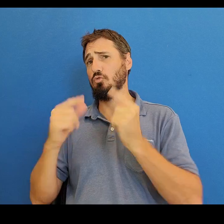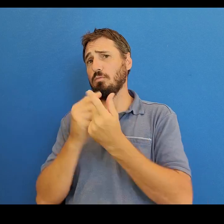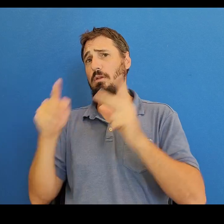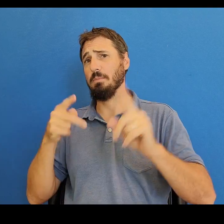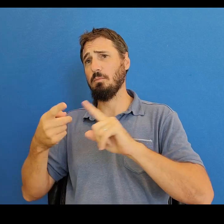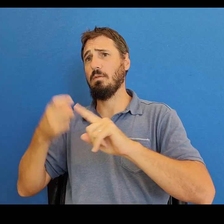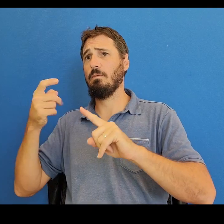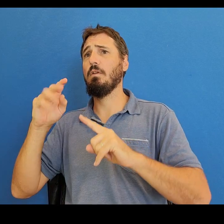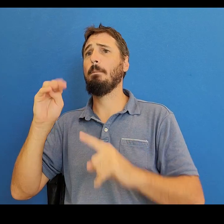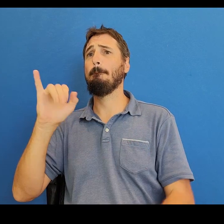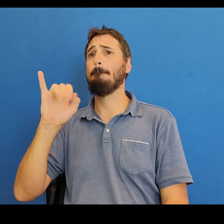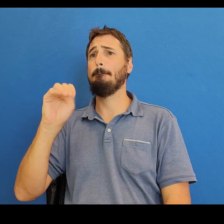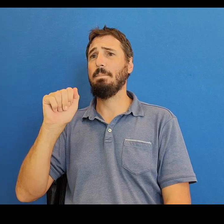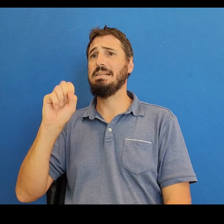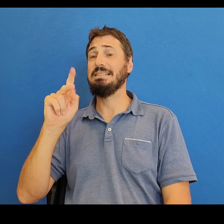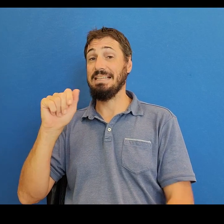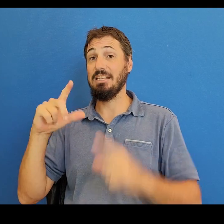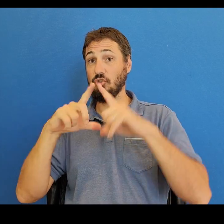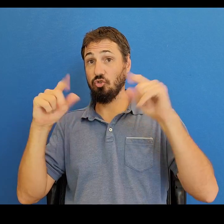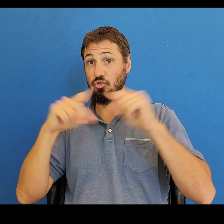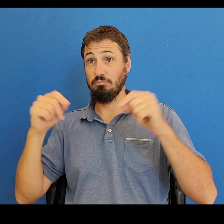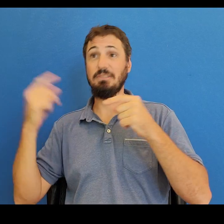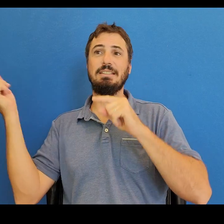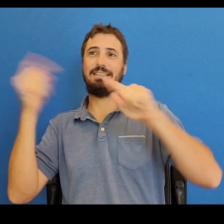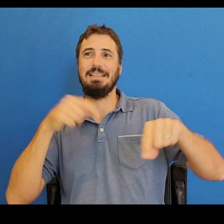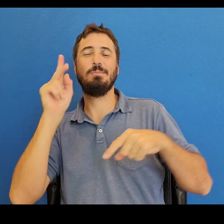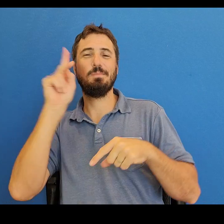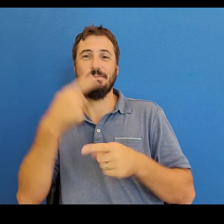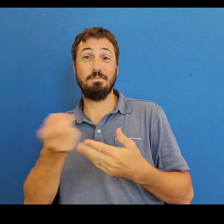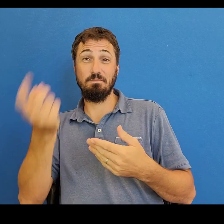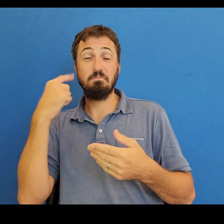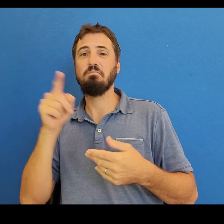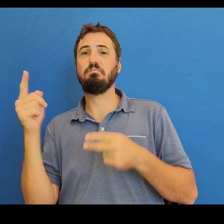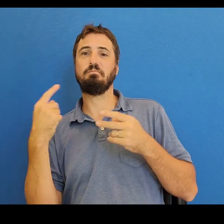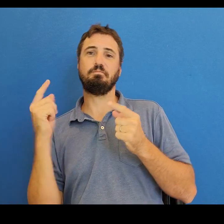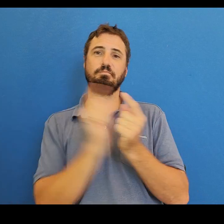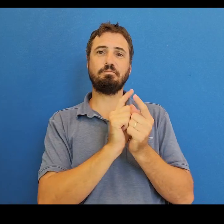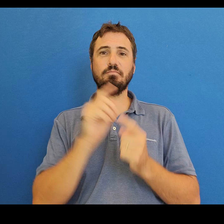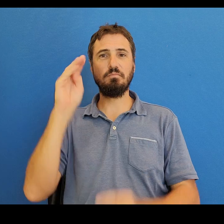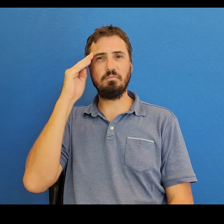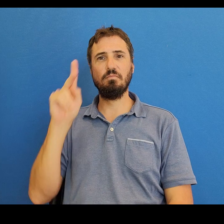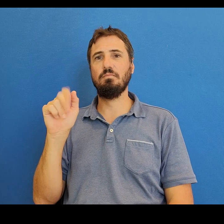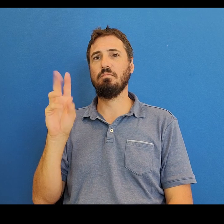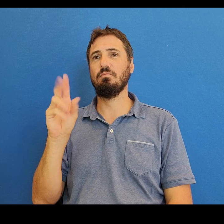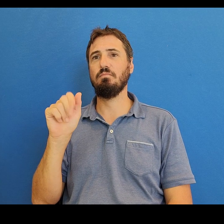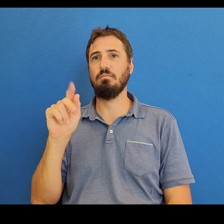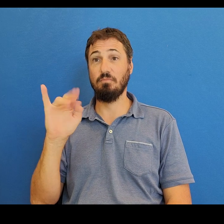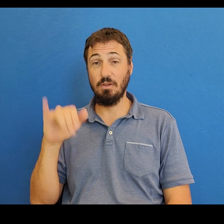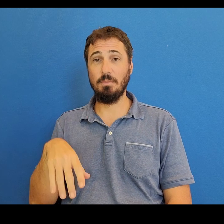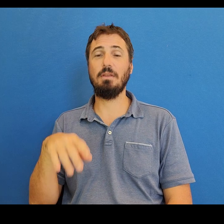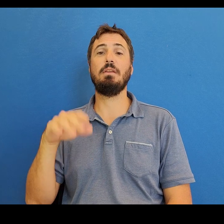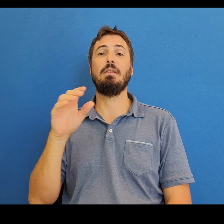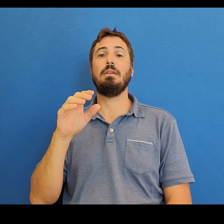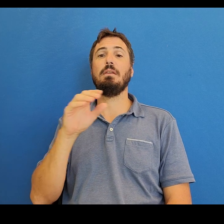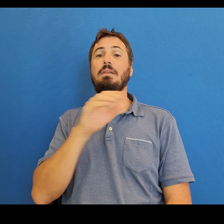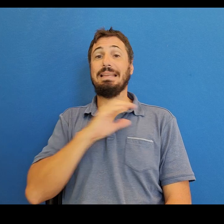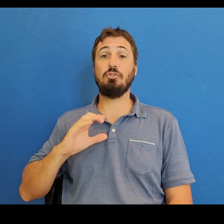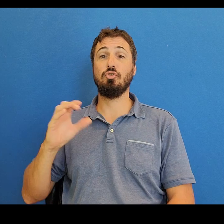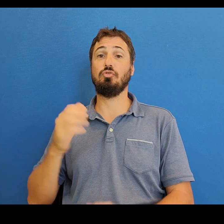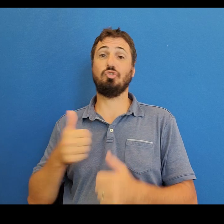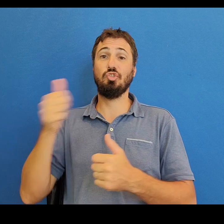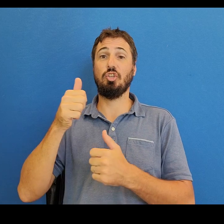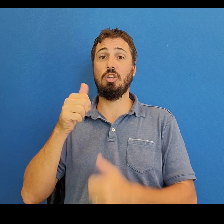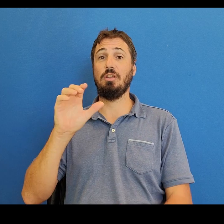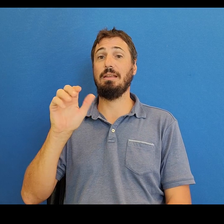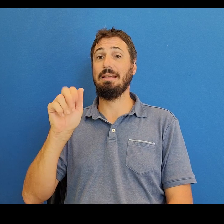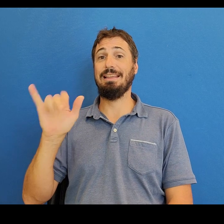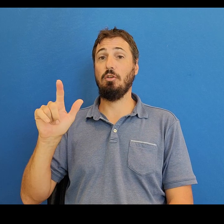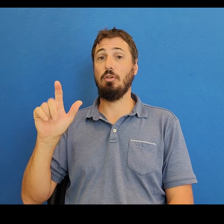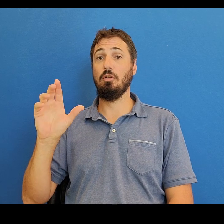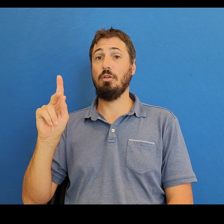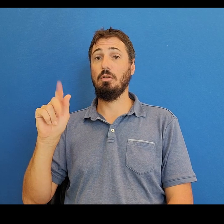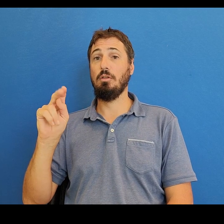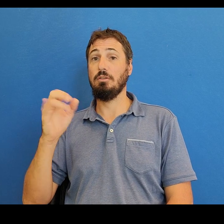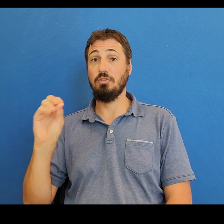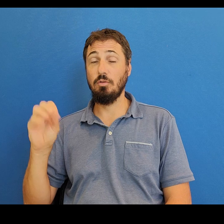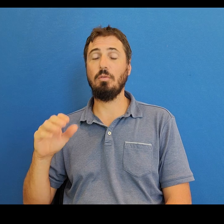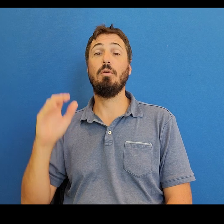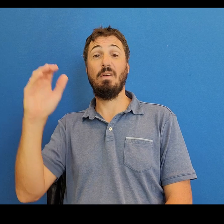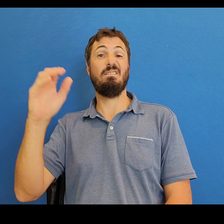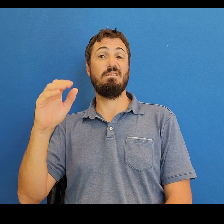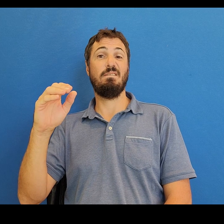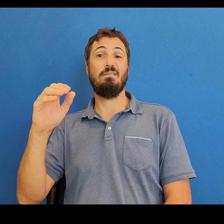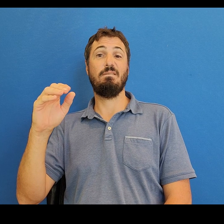A small delegation from Mimasaka, Japan, paid a courtesy visit to Kaua‘i last week and met with Mayor Kawakami, Council Chair Arryl Kaneshiro and Council Vice Chair Mason Chock, along with